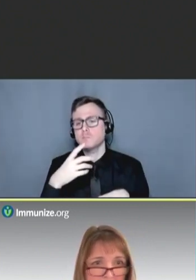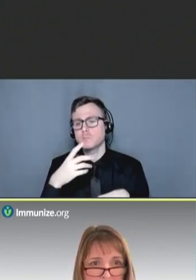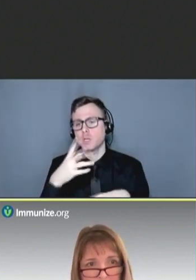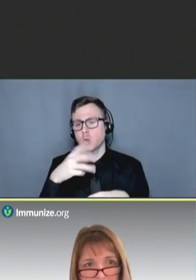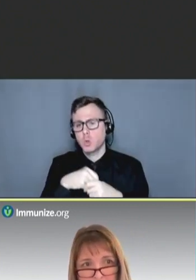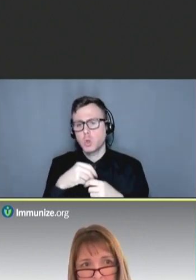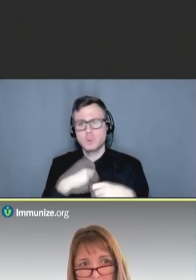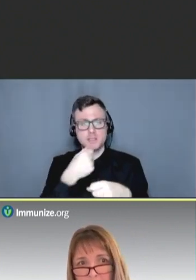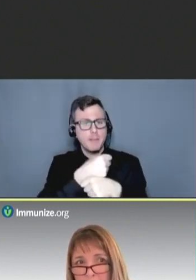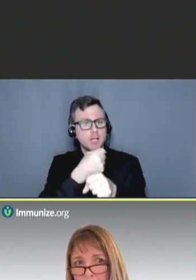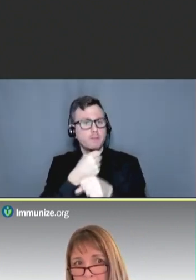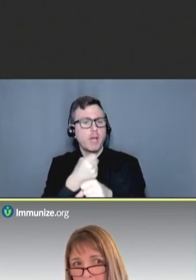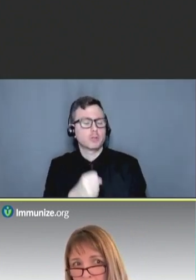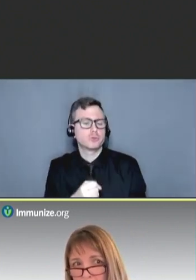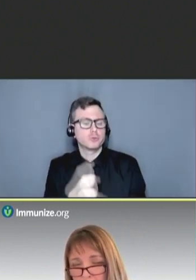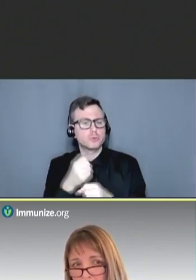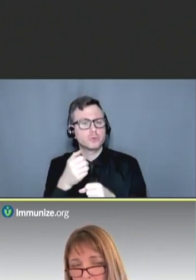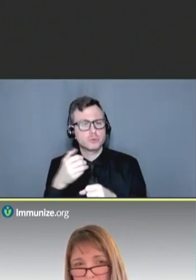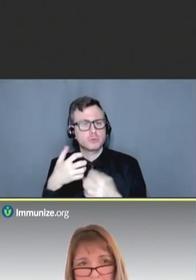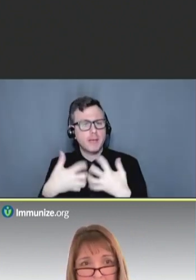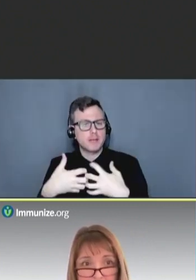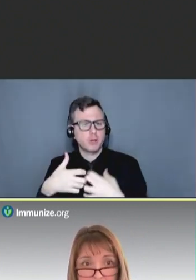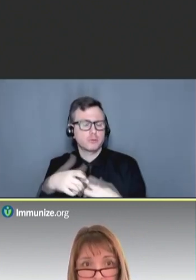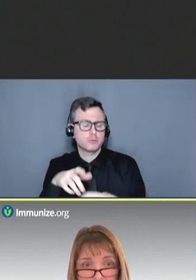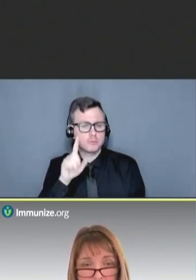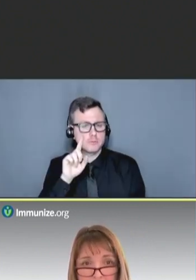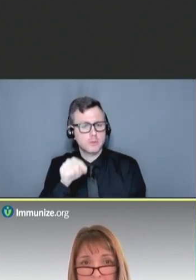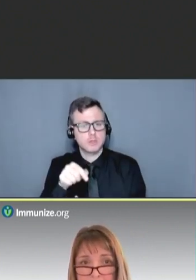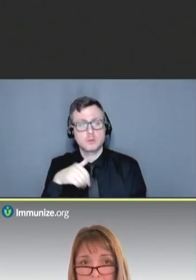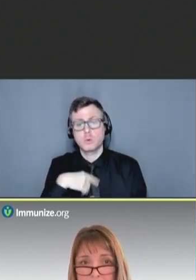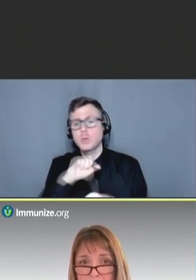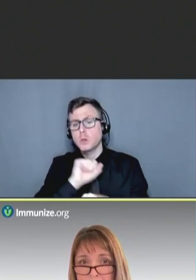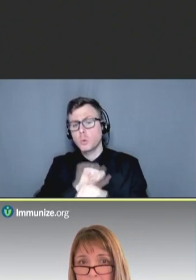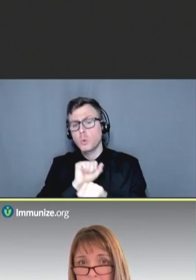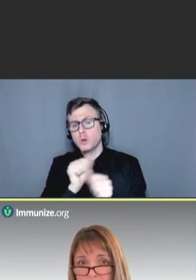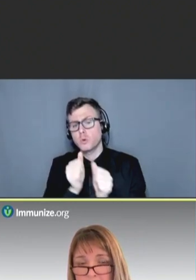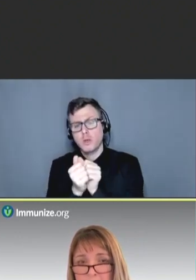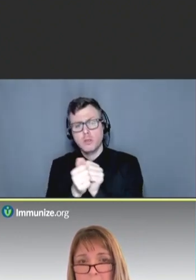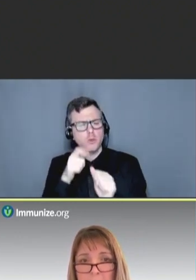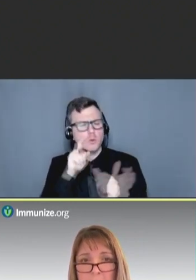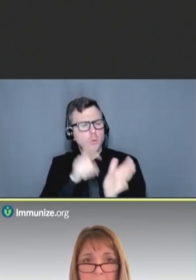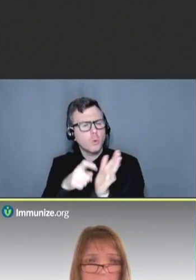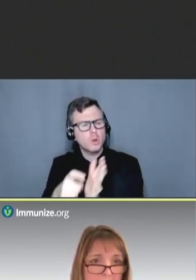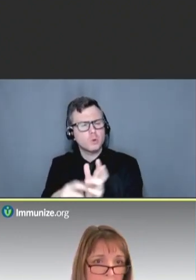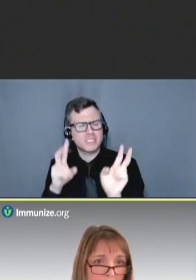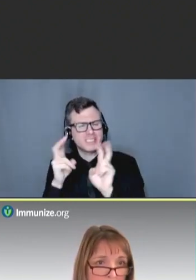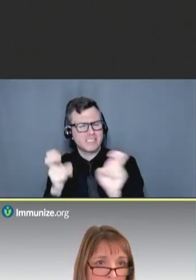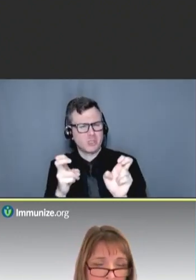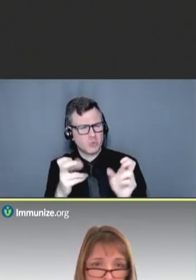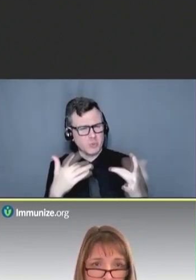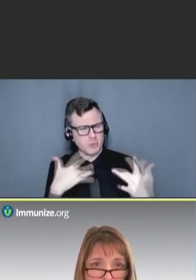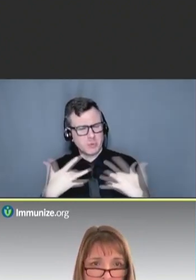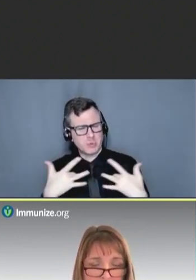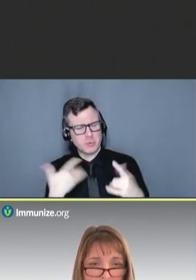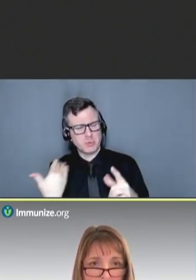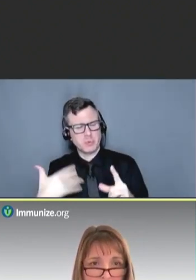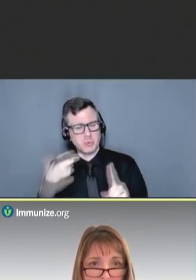And we want to help work together to identify issues of concern that are common across those